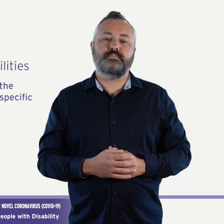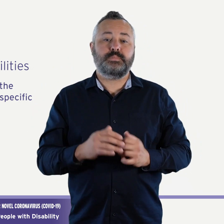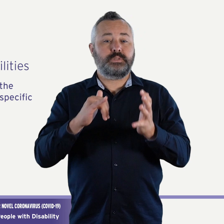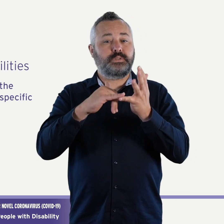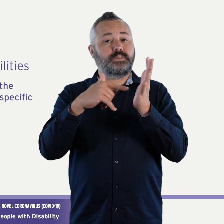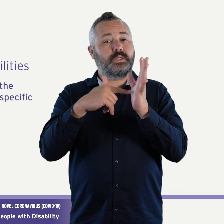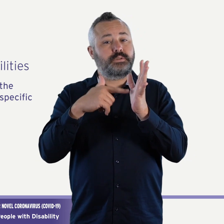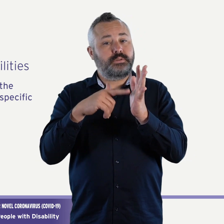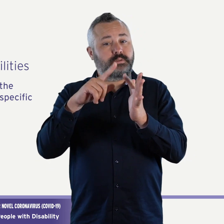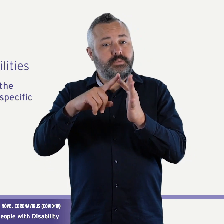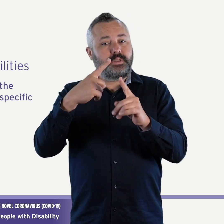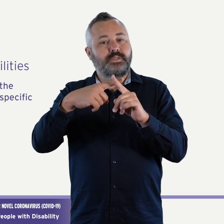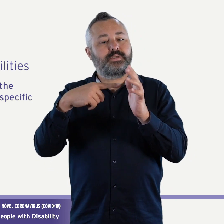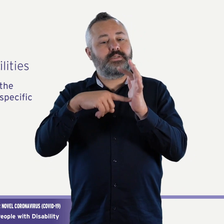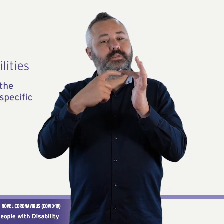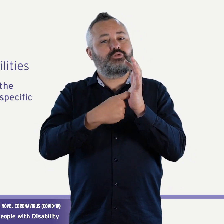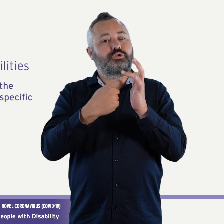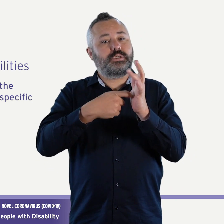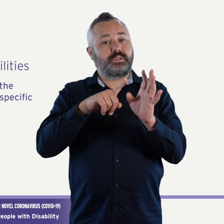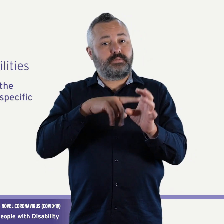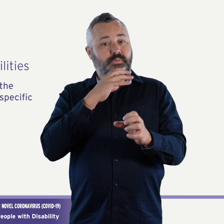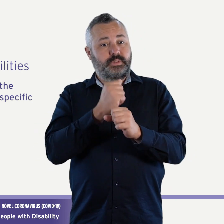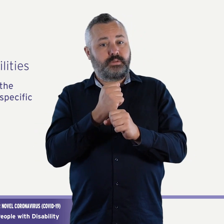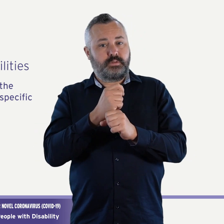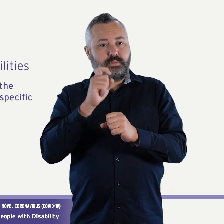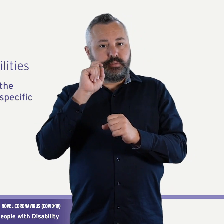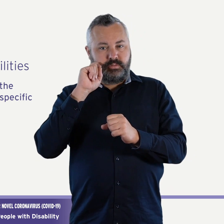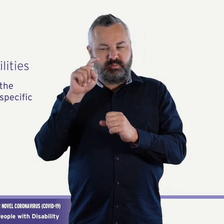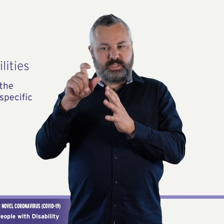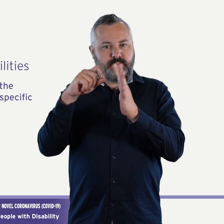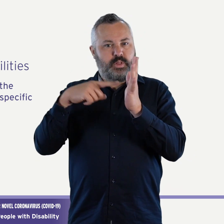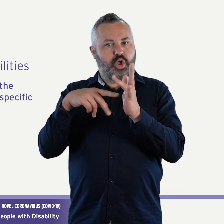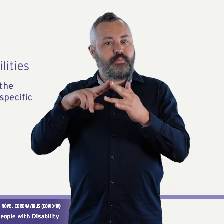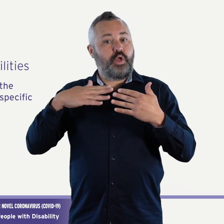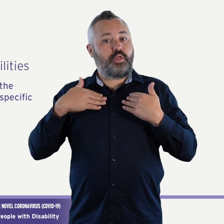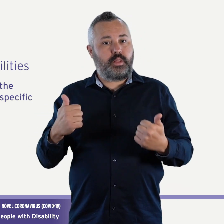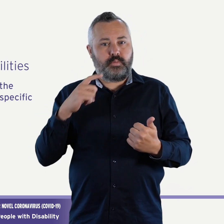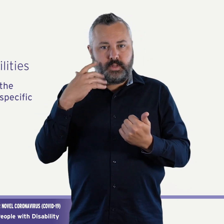State and territory government health agencies